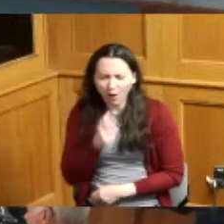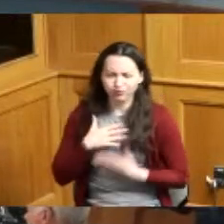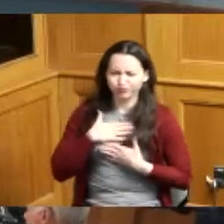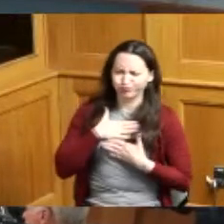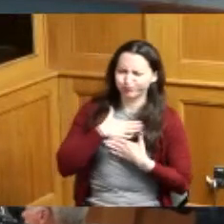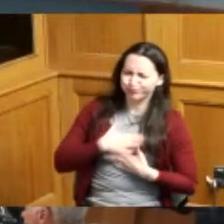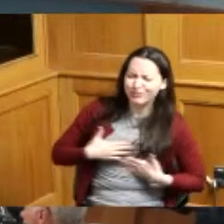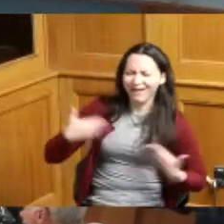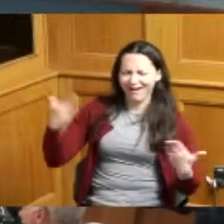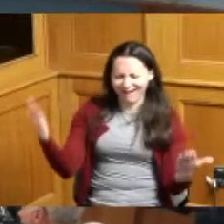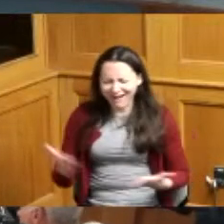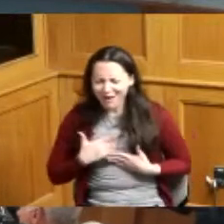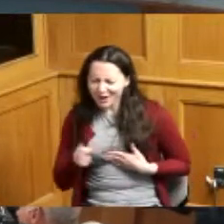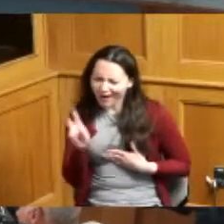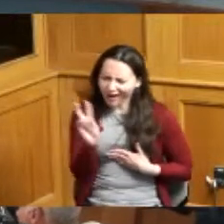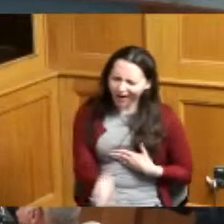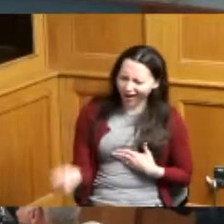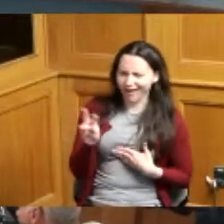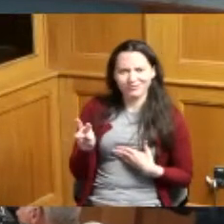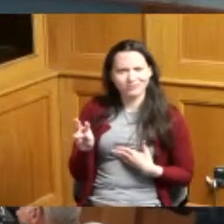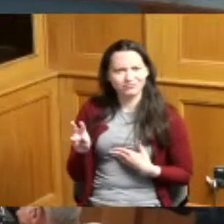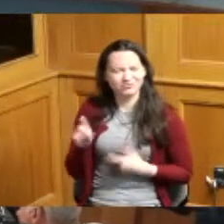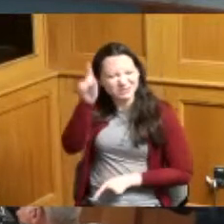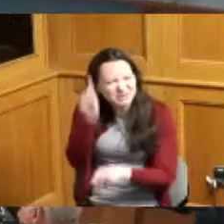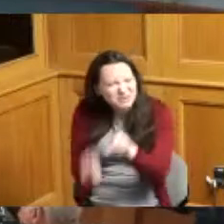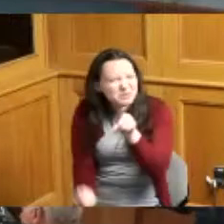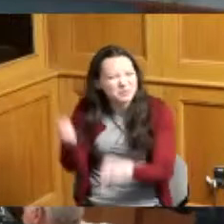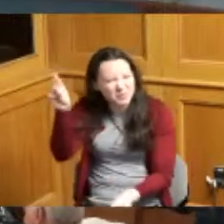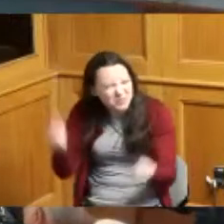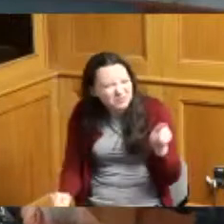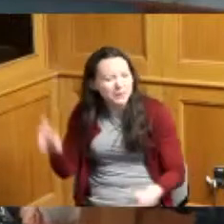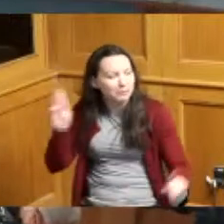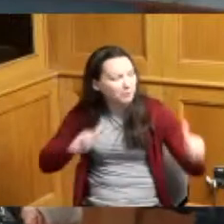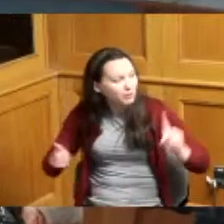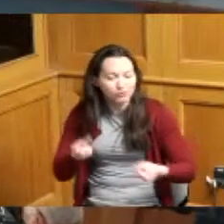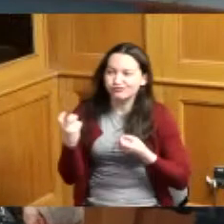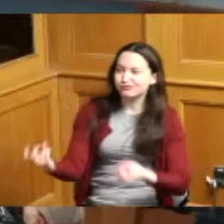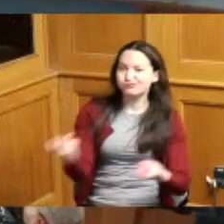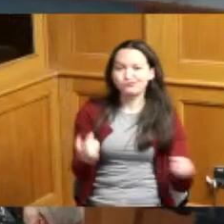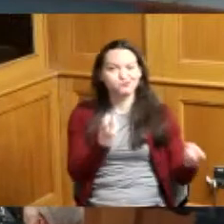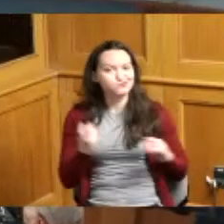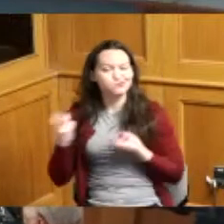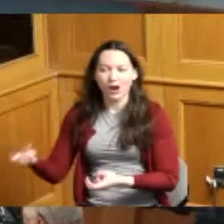happiness uh the diversity of the people that were on that roller rink and I was thinking how